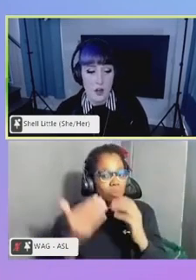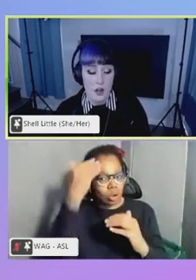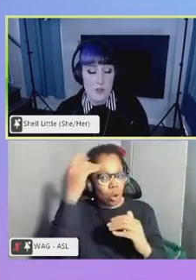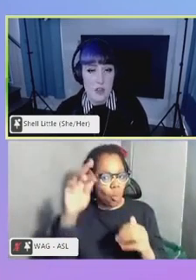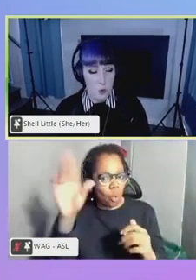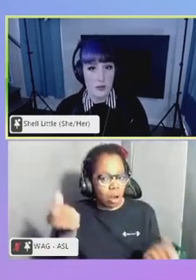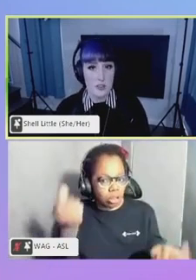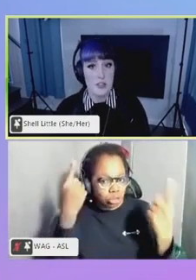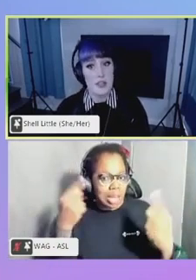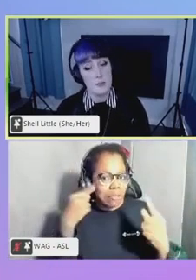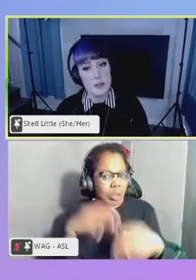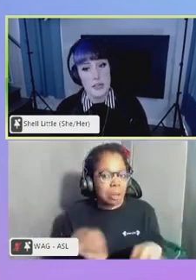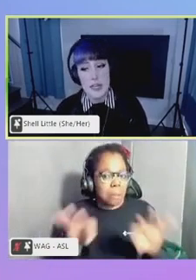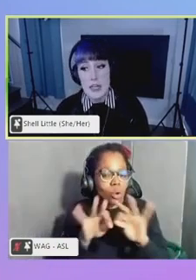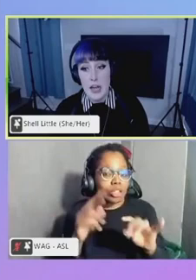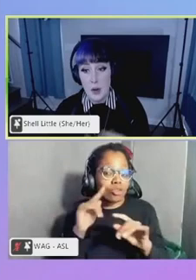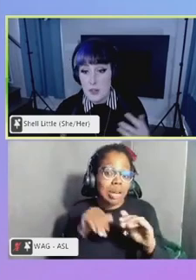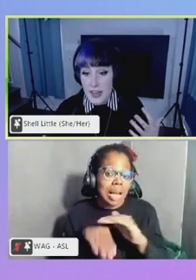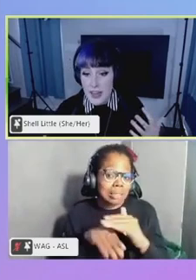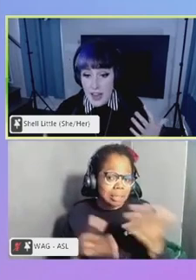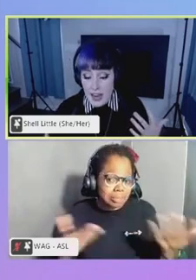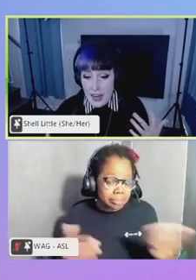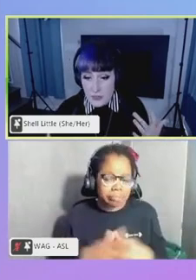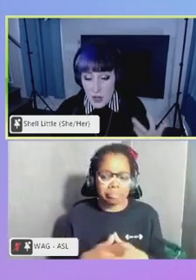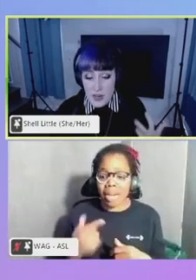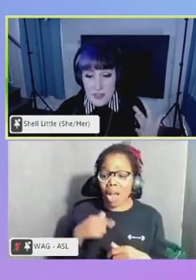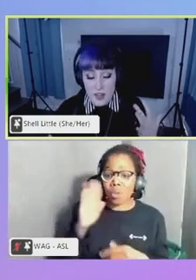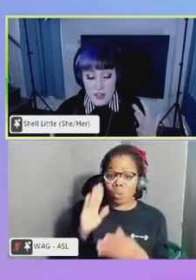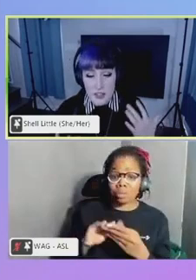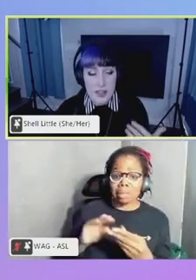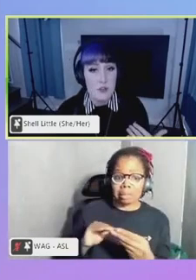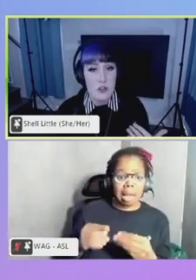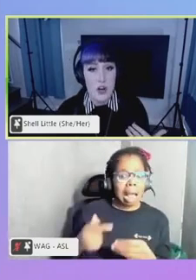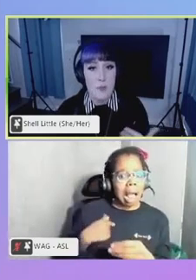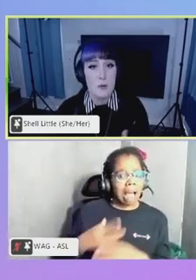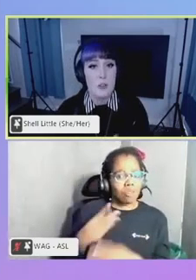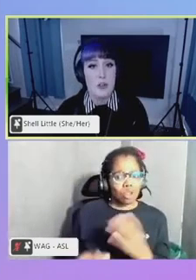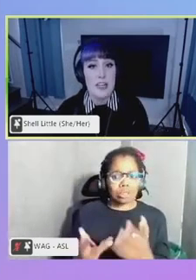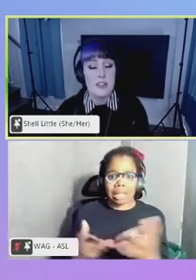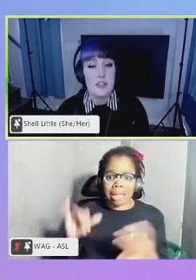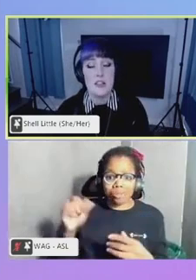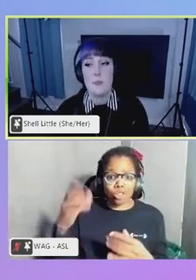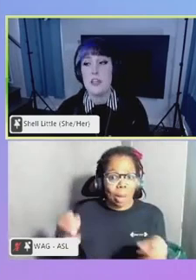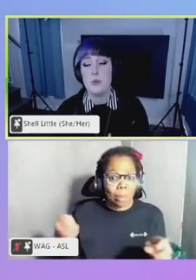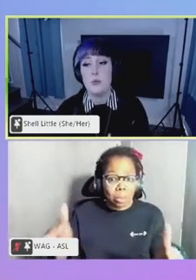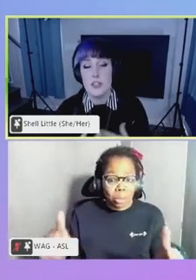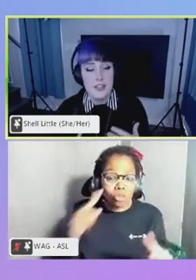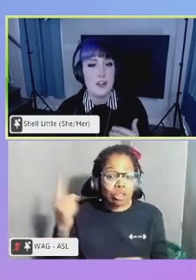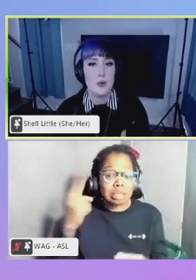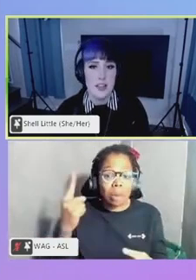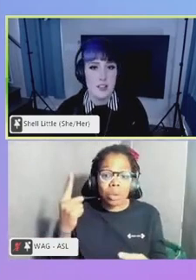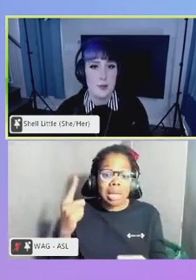being pushed by the waves. And let him control in, accessibility is having management that does not have the technical knowledge or understanding of